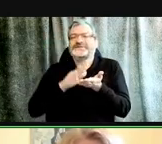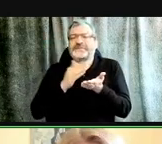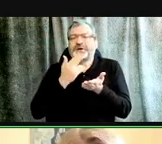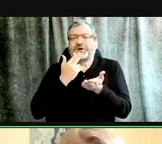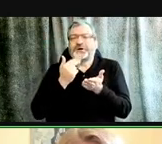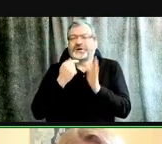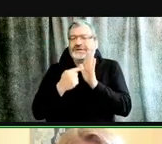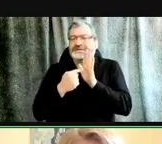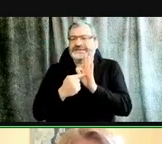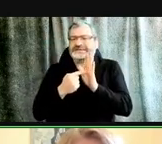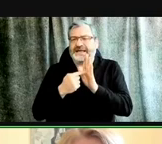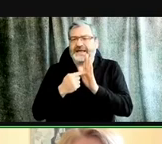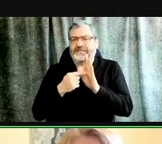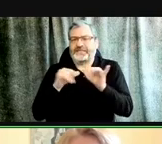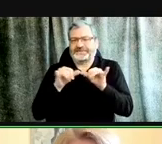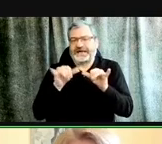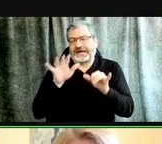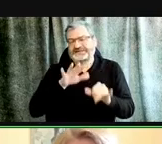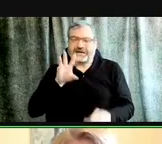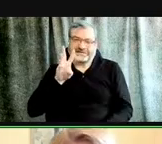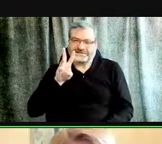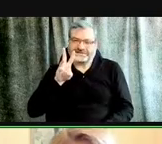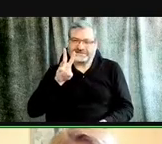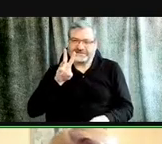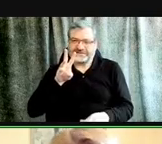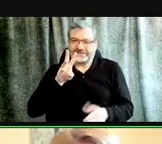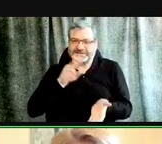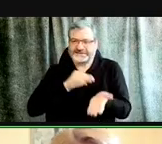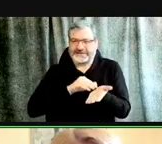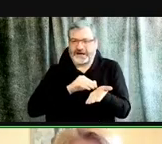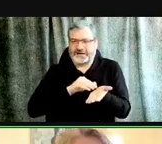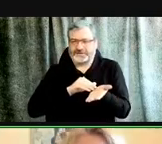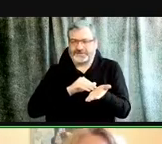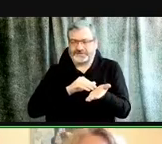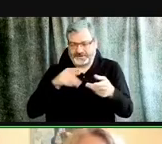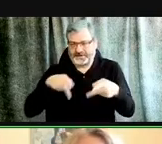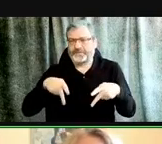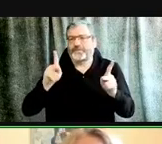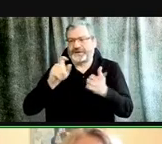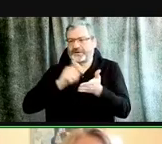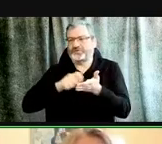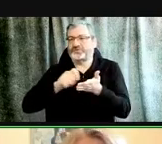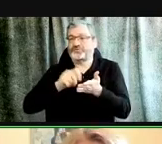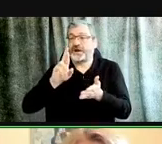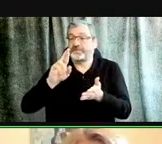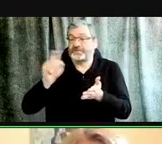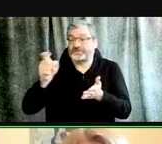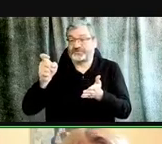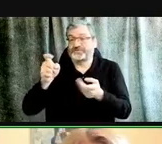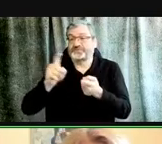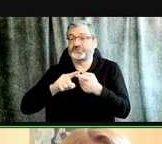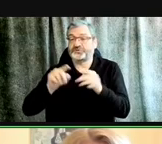different physicians who are allowed to write prescriptions to the Museum. These include family physicians,